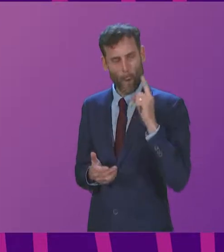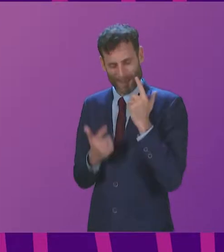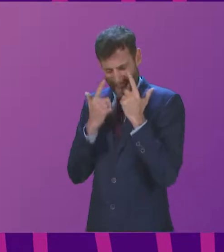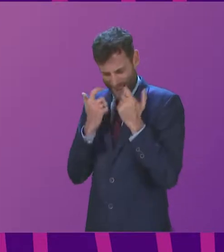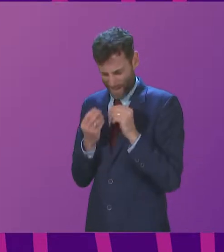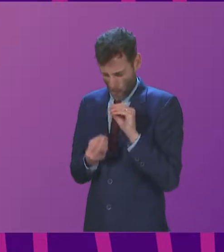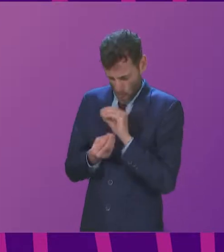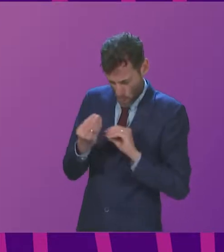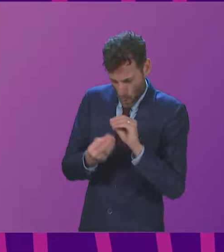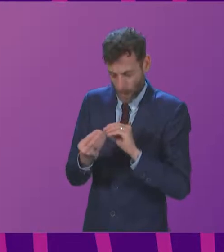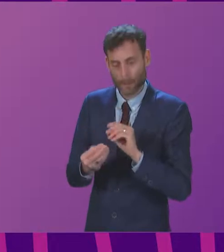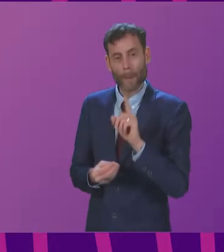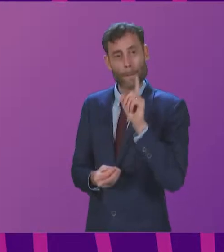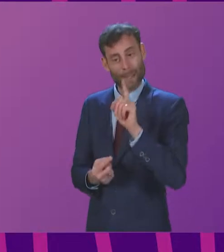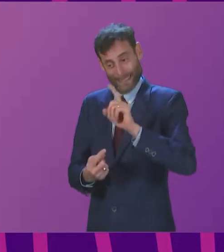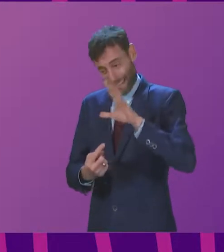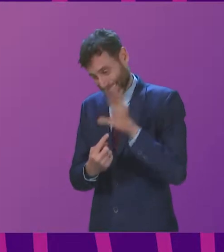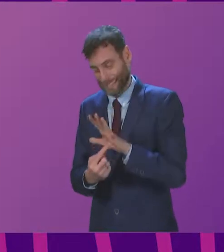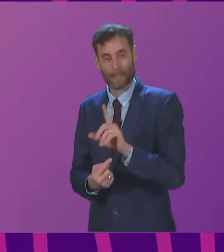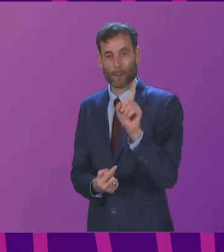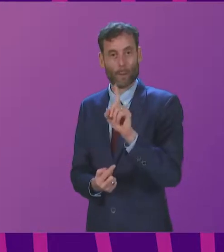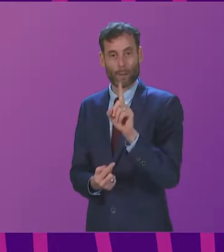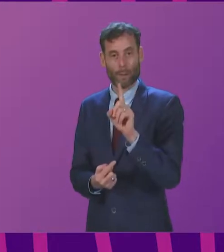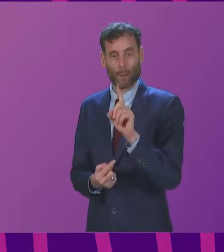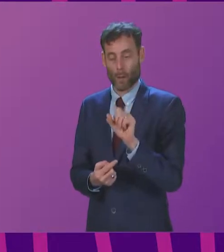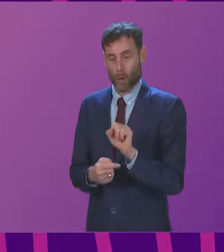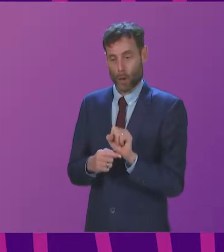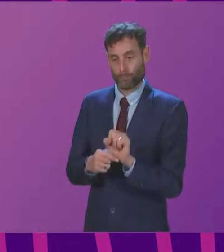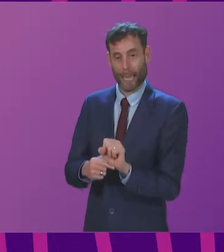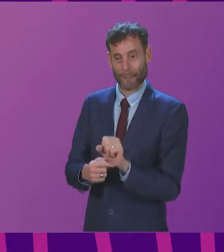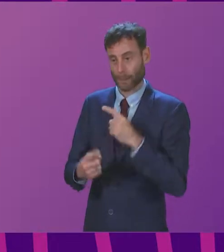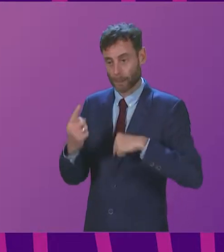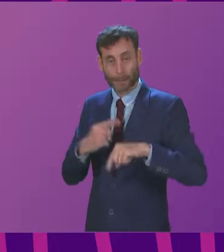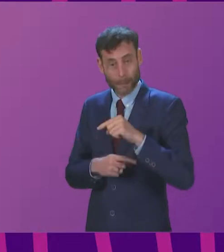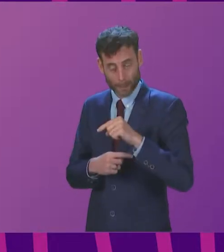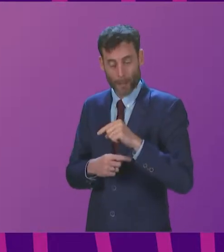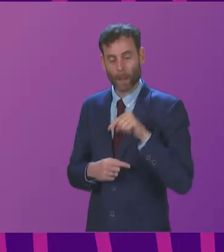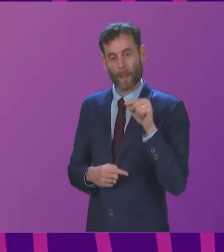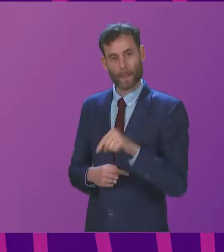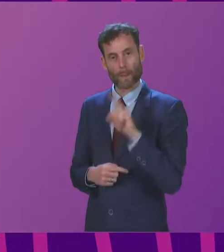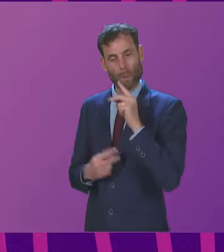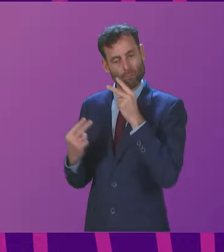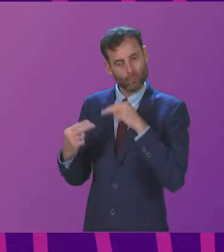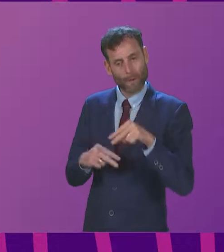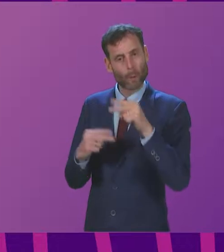must keep it under review, as we do all possible protections. If our situation deteriorates, it may